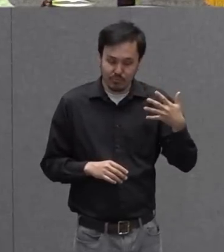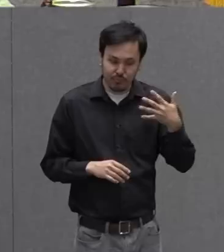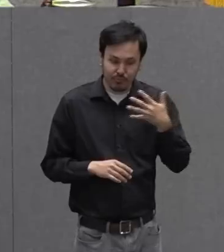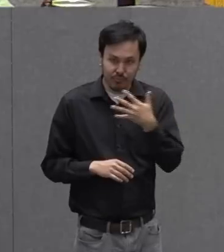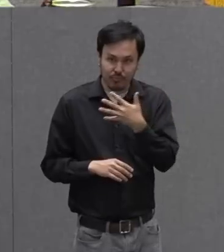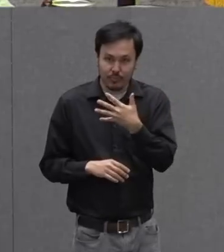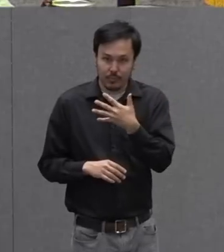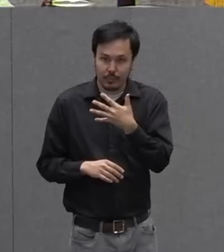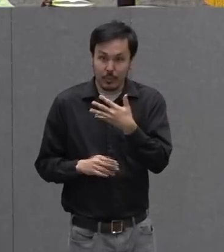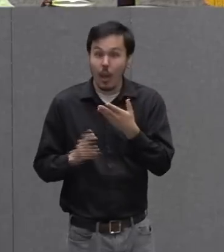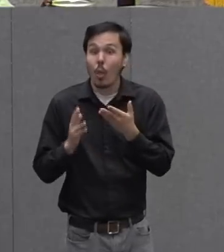and then passing through.